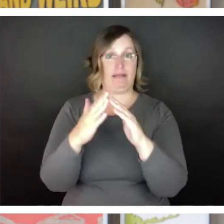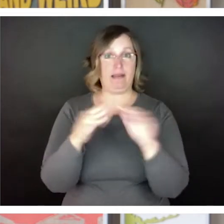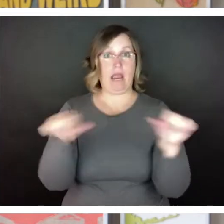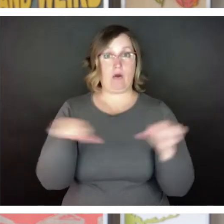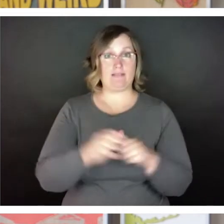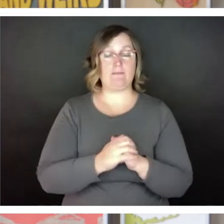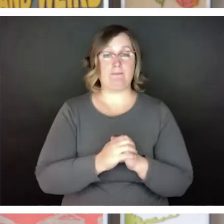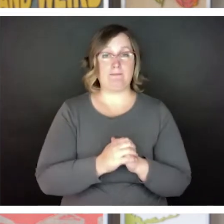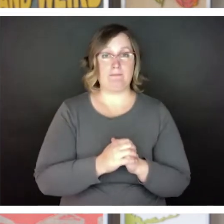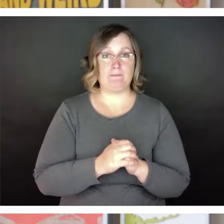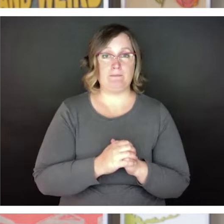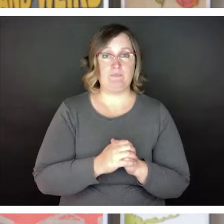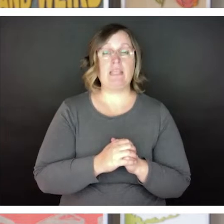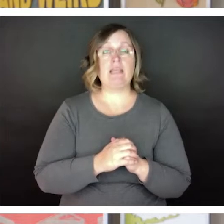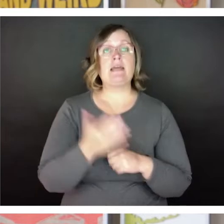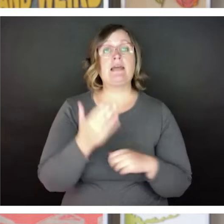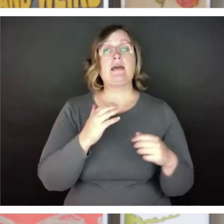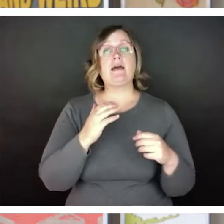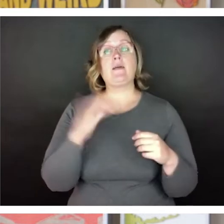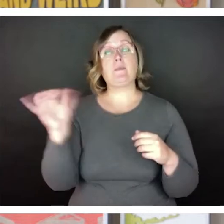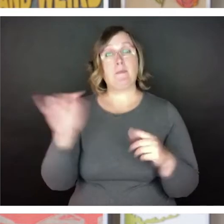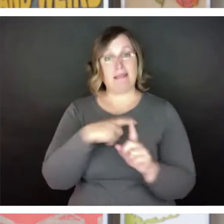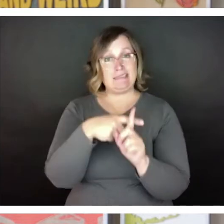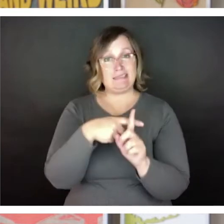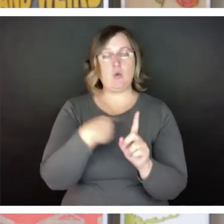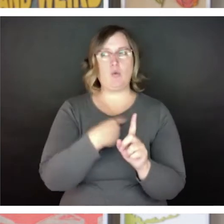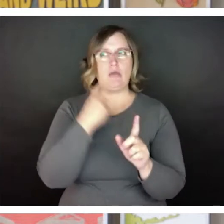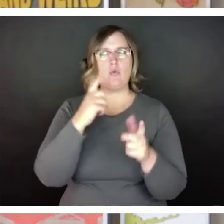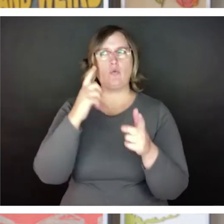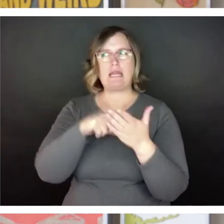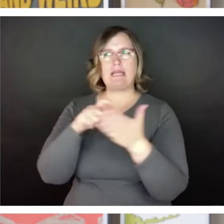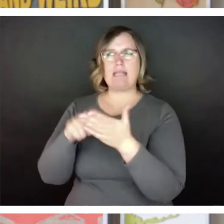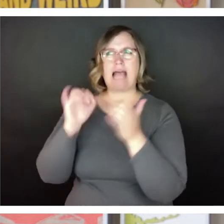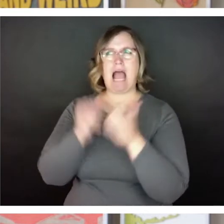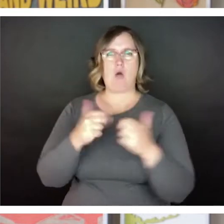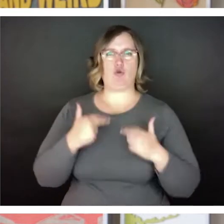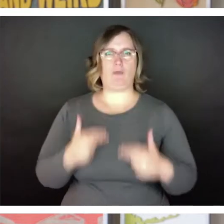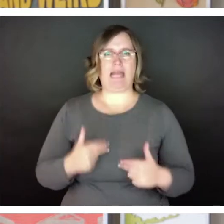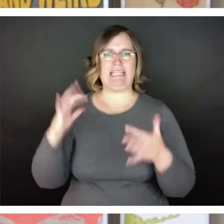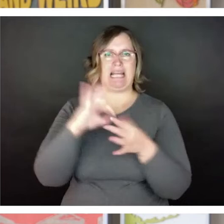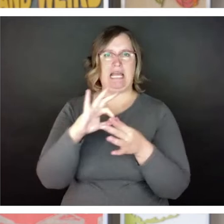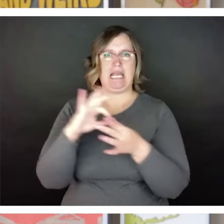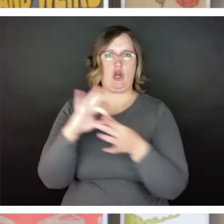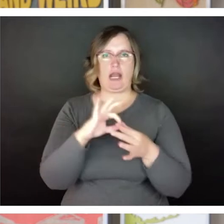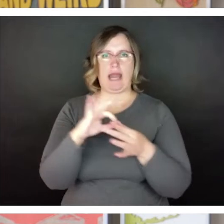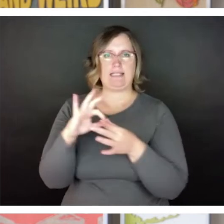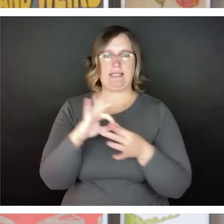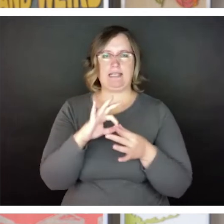Two, we've begun to recognize the interconnectedness of humanity, made clear by our shared vulnerability to COVID